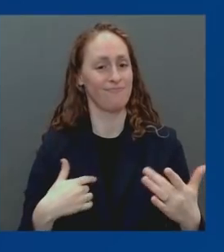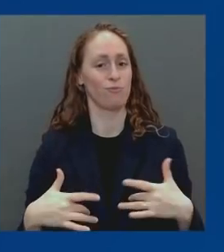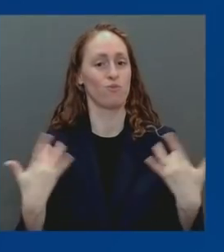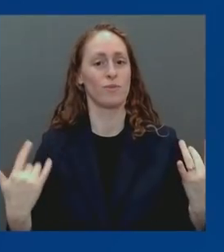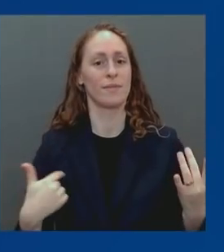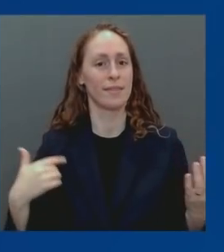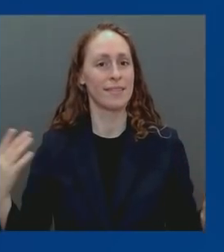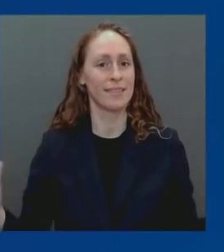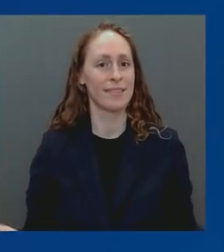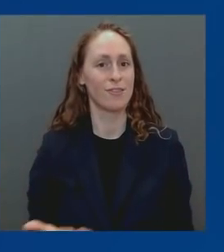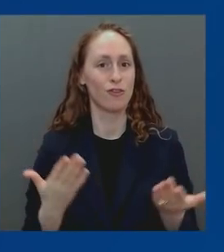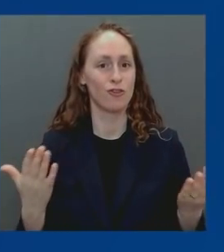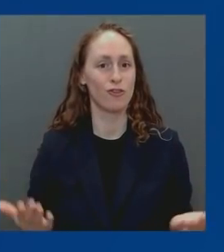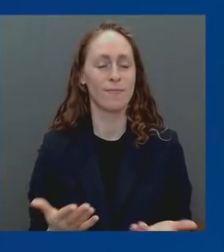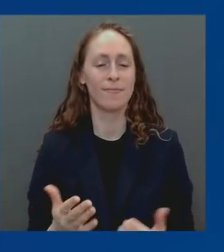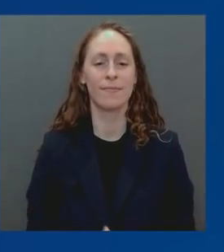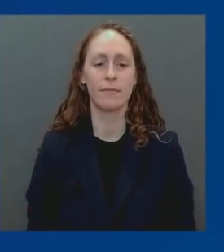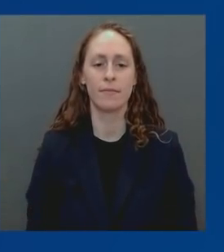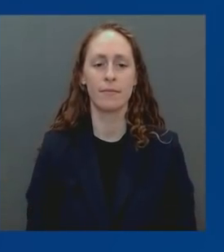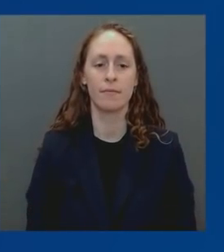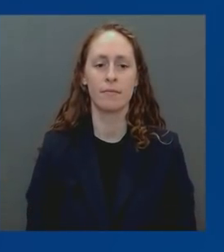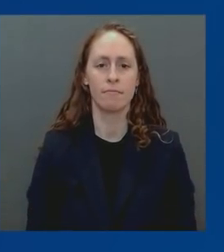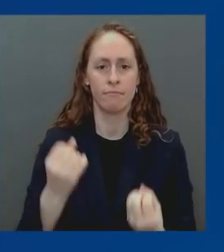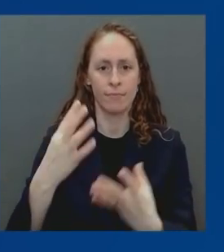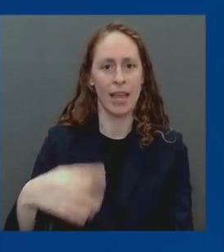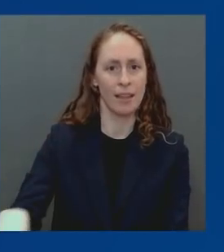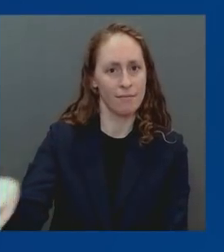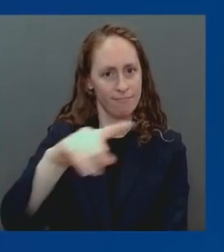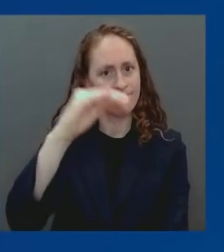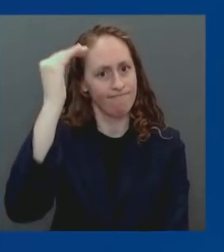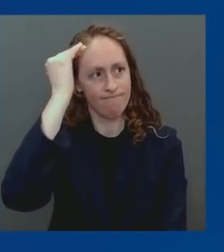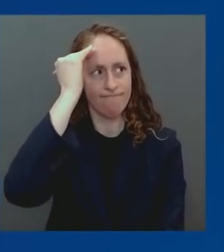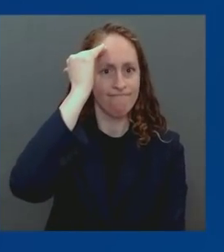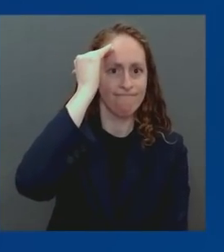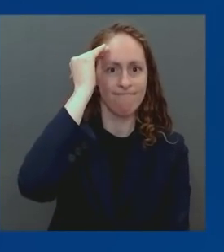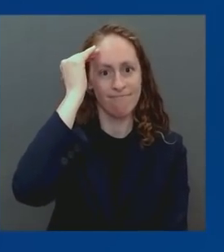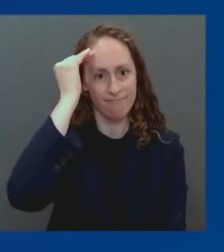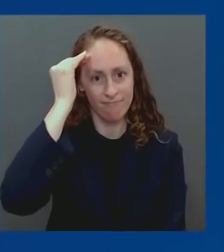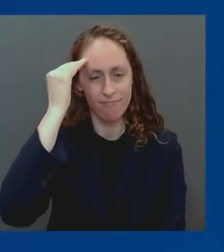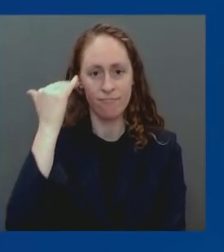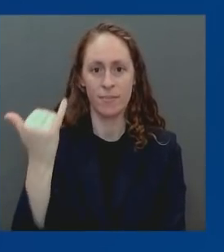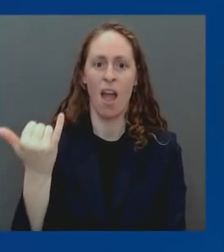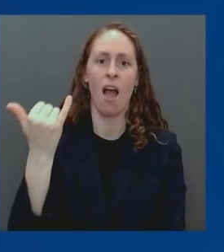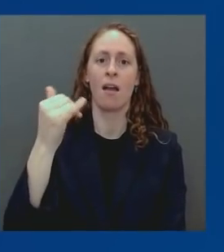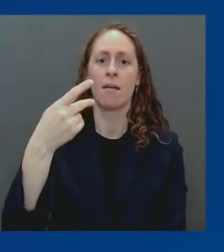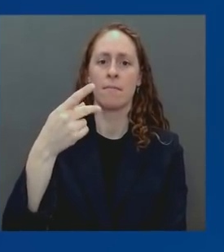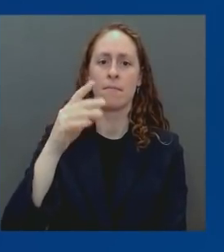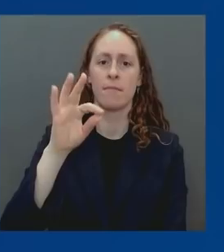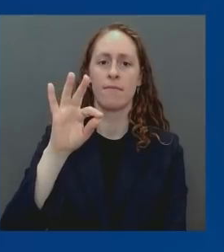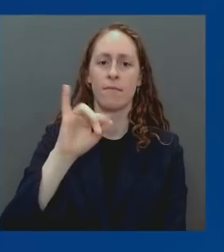Pfizer's application for a vaccine for children age six months through four years. Now, Jeff is going to talk more about